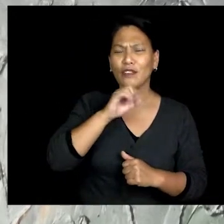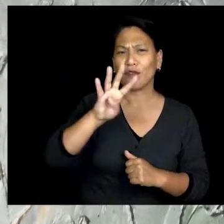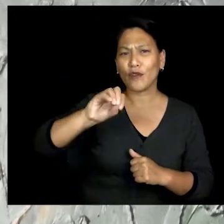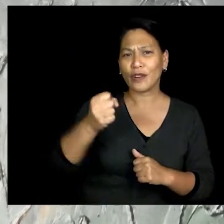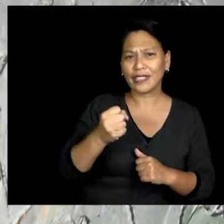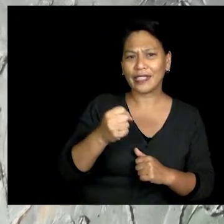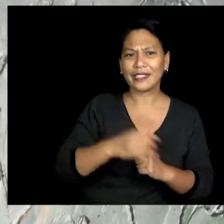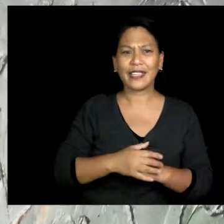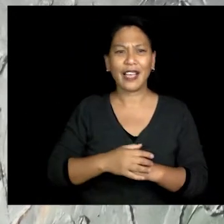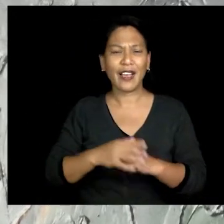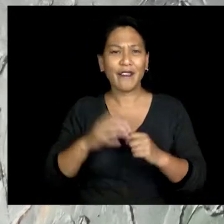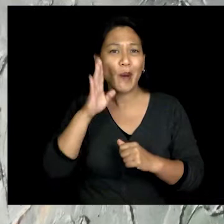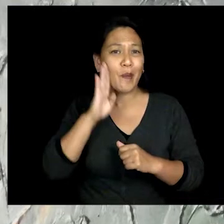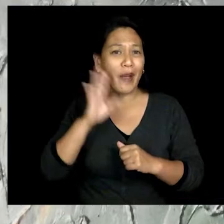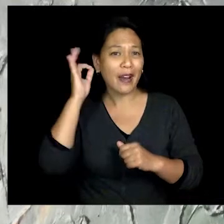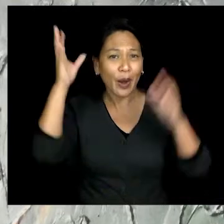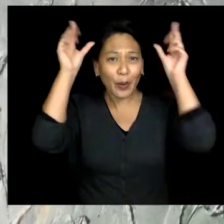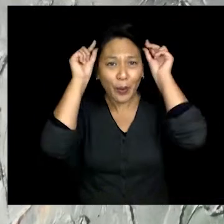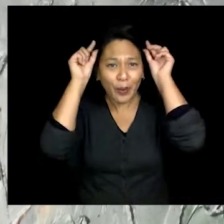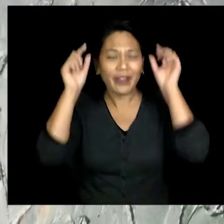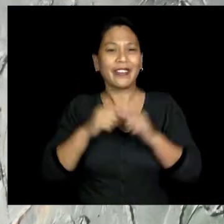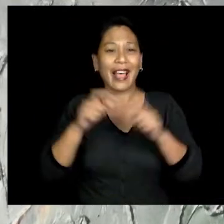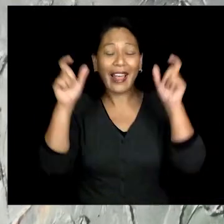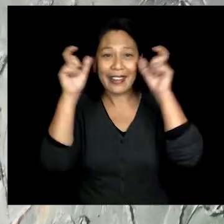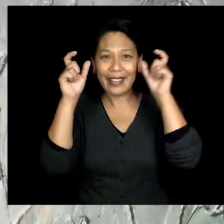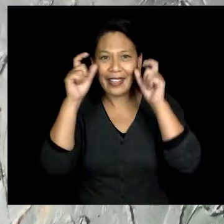and I'm wearing some funky wooden black glasses.